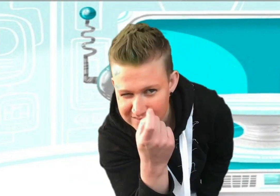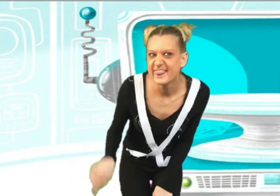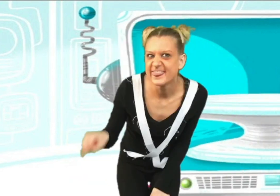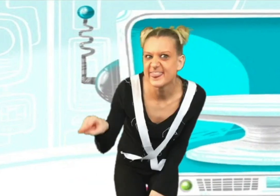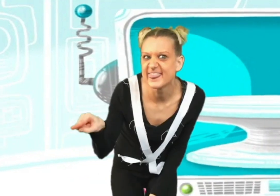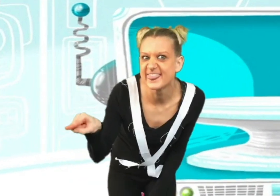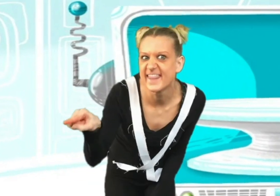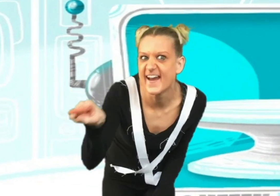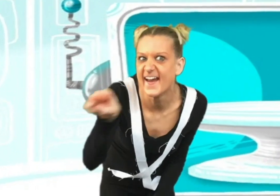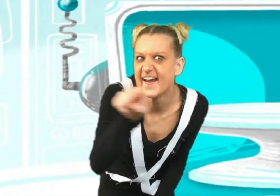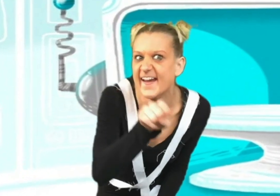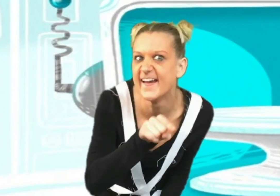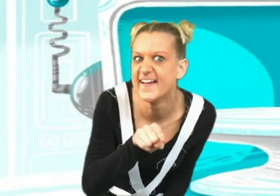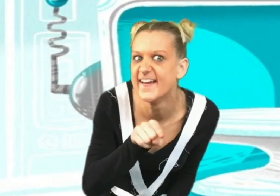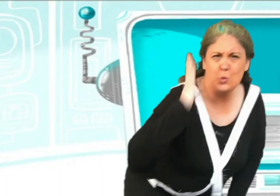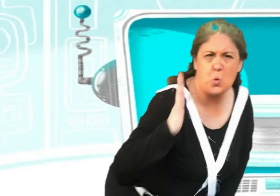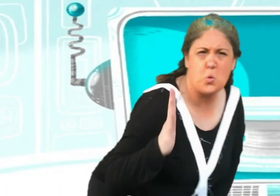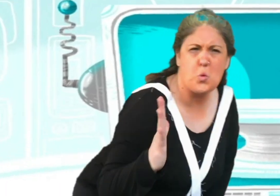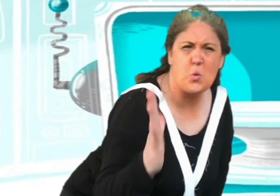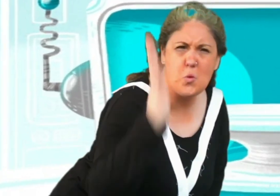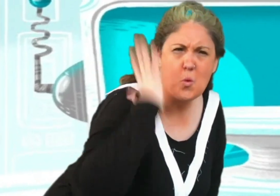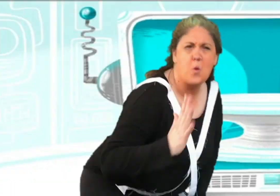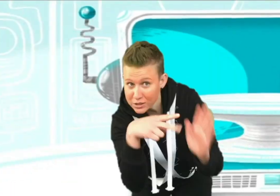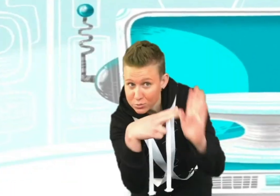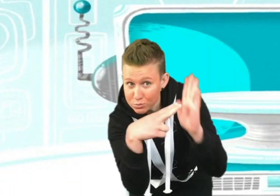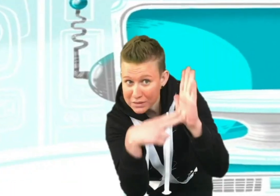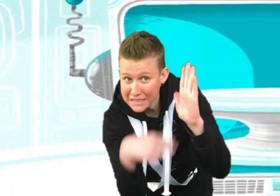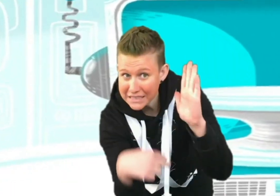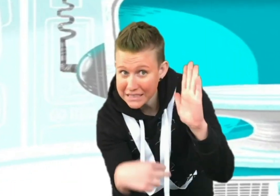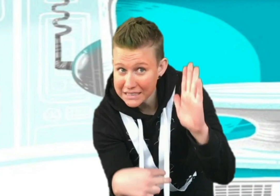THEY... USED TO... READ!